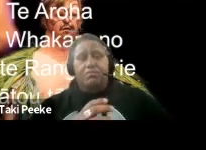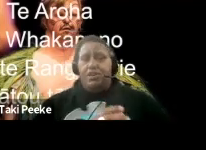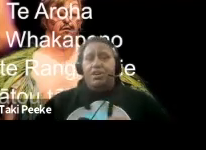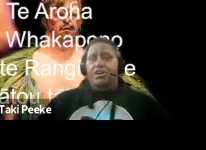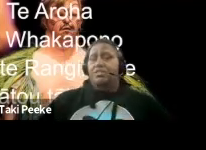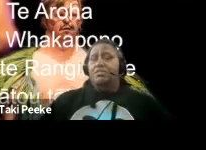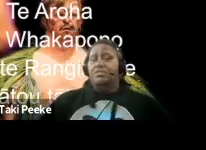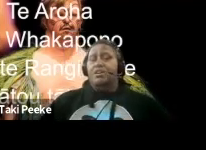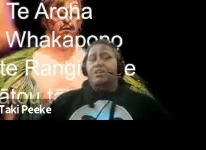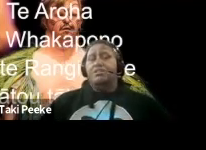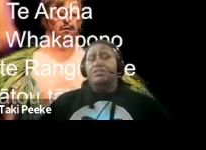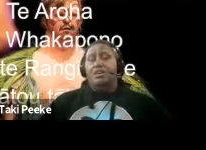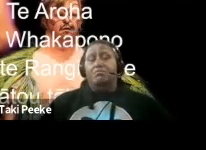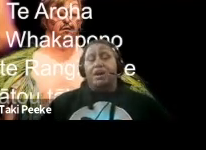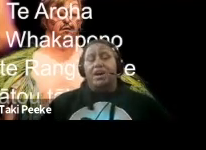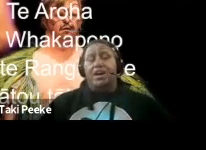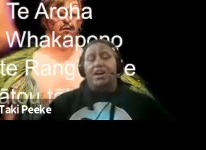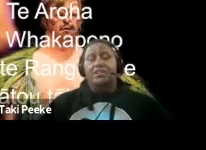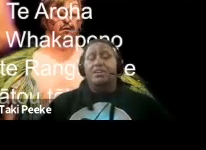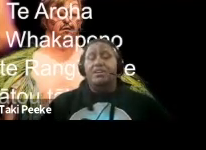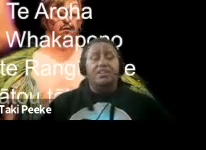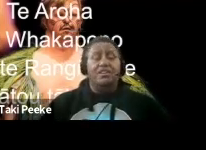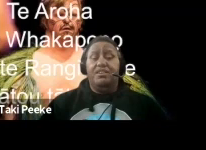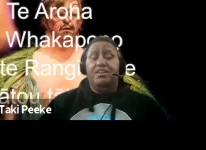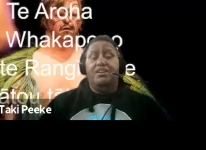Me te rangimarie